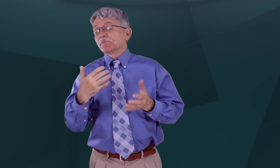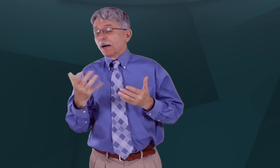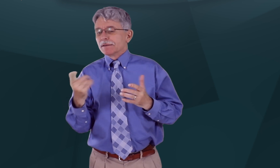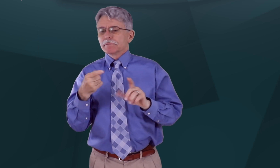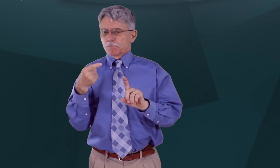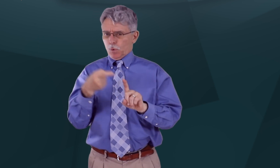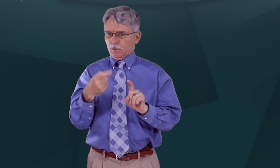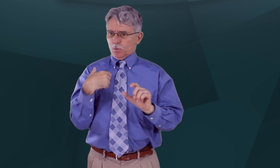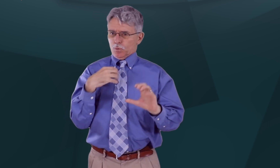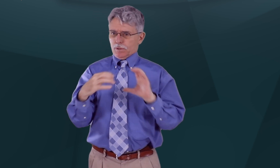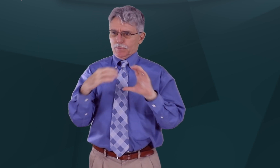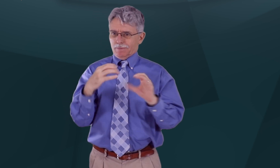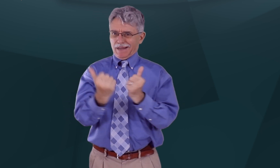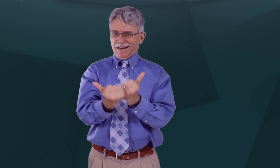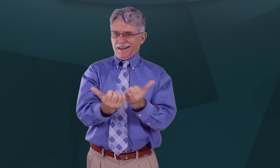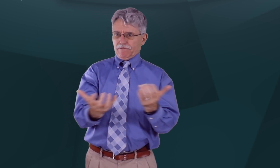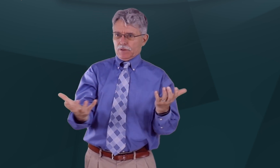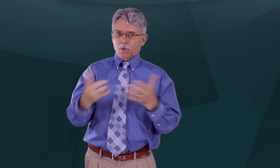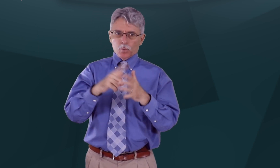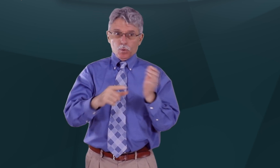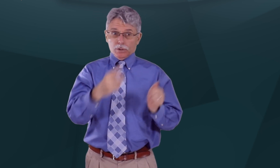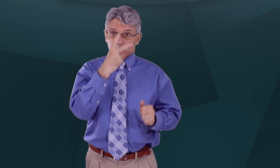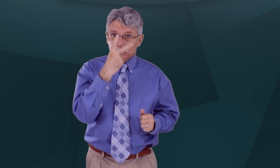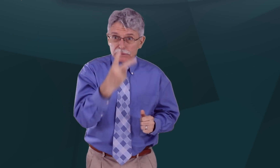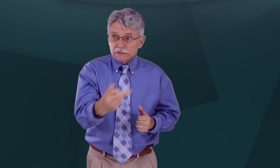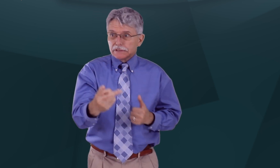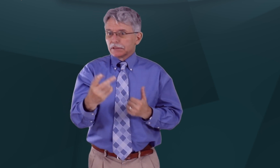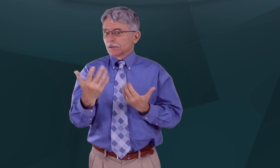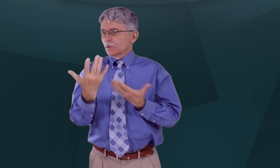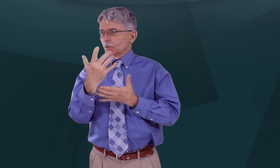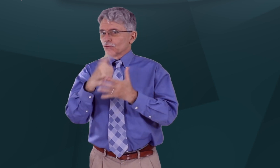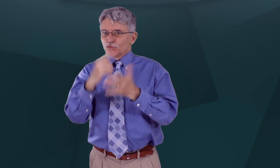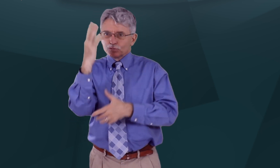But, anyway, the point is we had that communication about everything we saw --